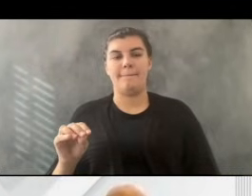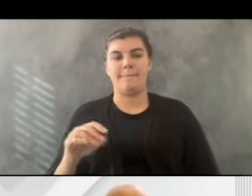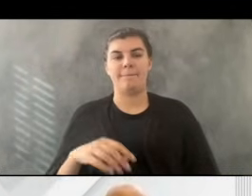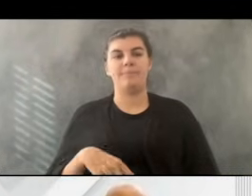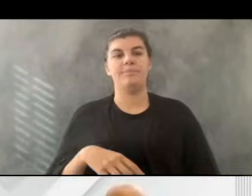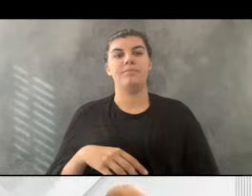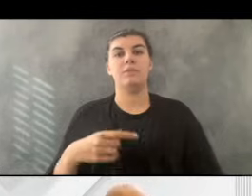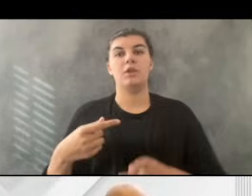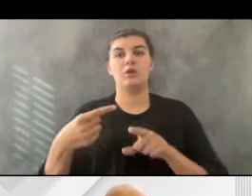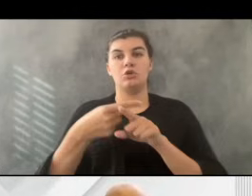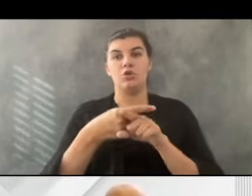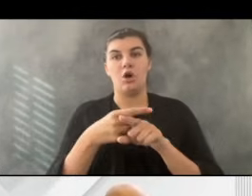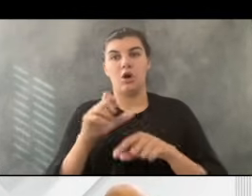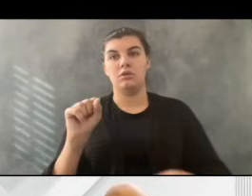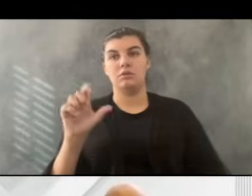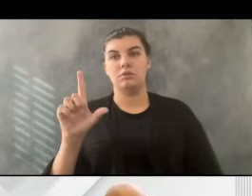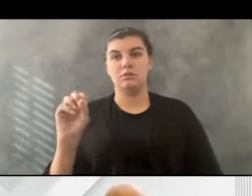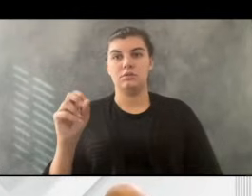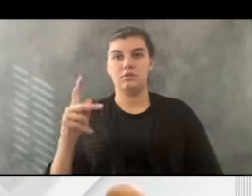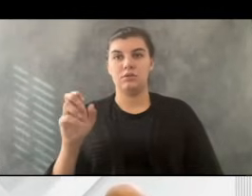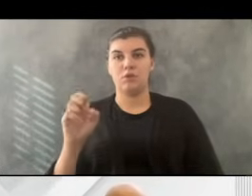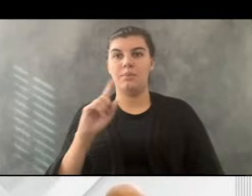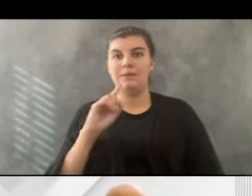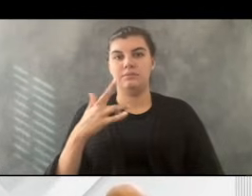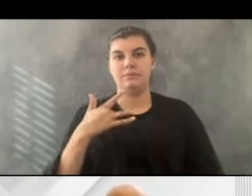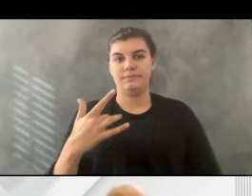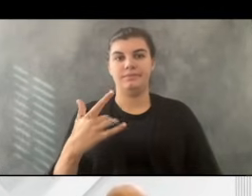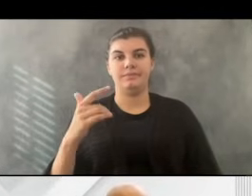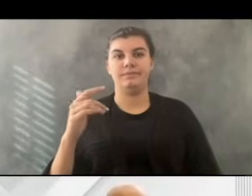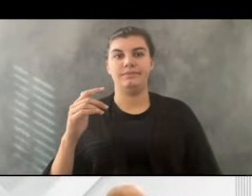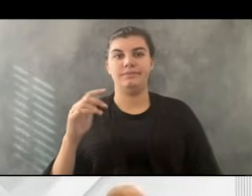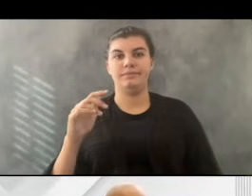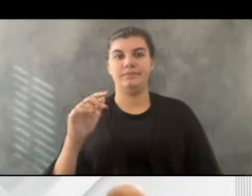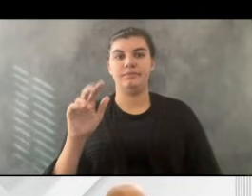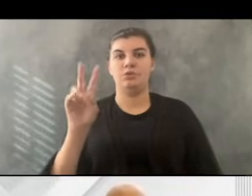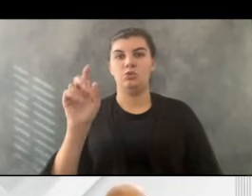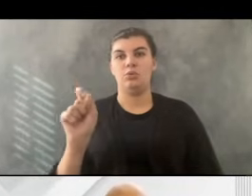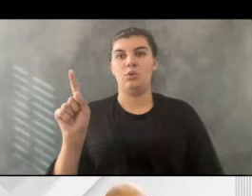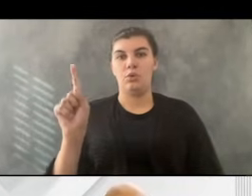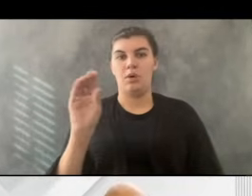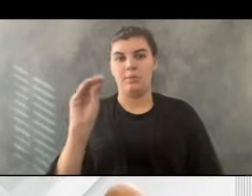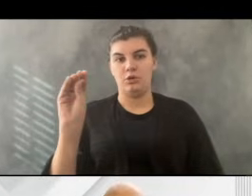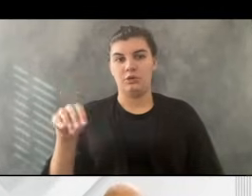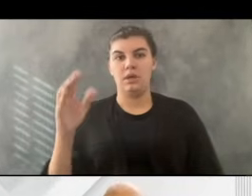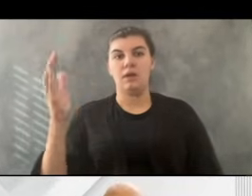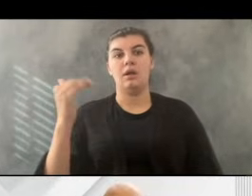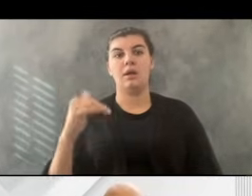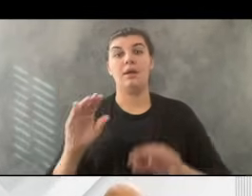Cross slope is the usual 2.1 percent or 1:48. The clear width is a